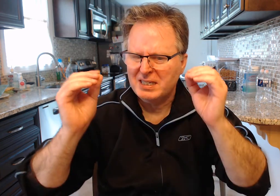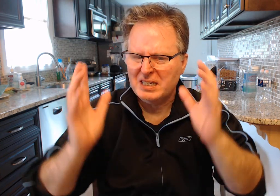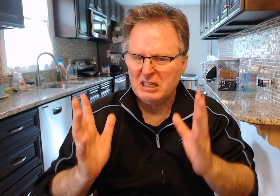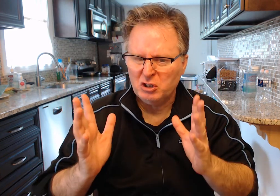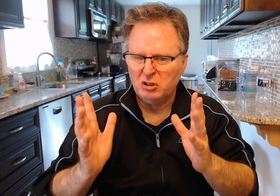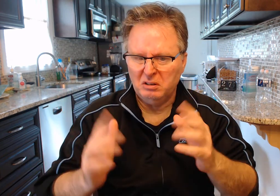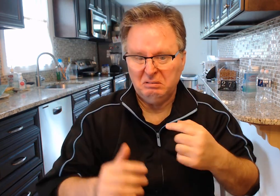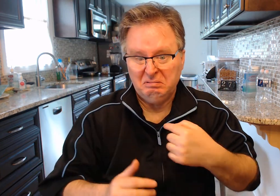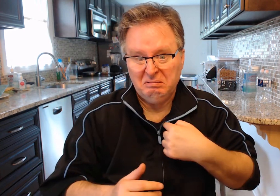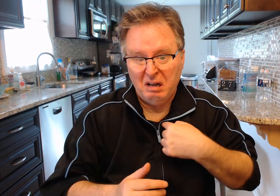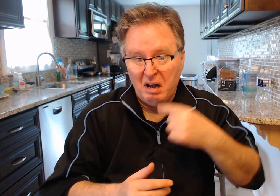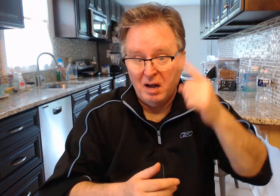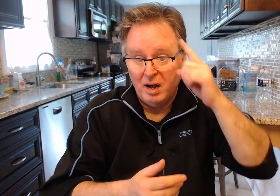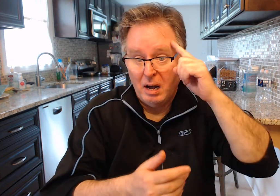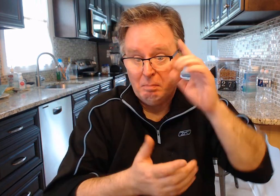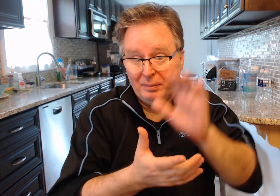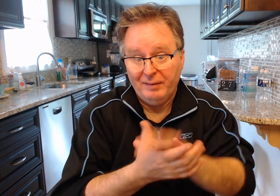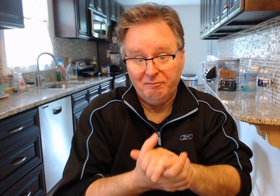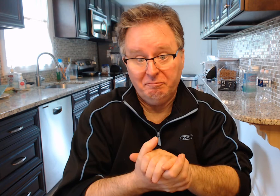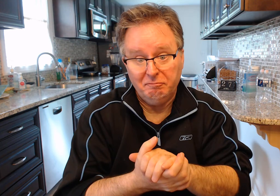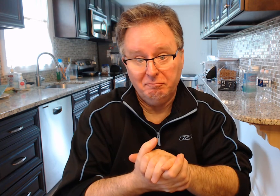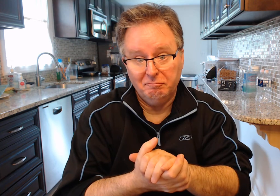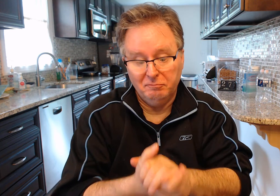GOOD TEACHER, i BELIEVE. English: I believe that she is a good teacher.